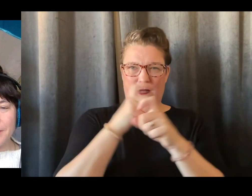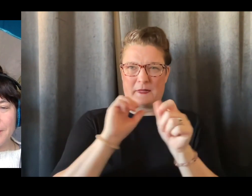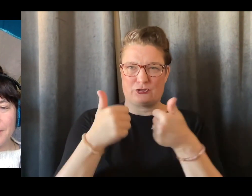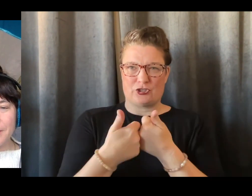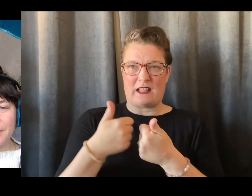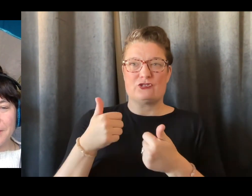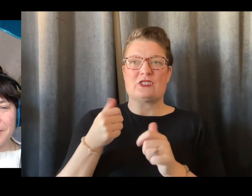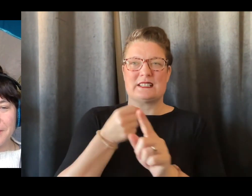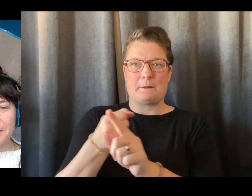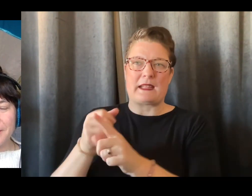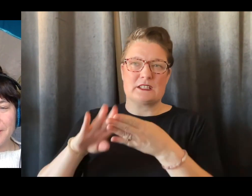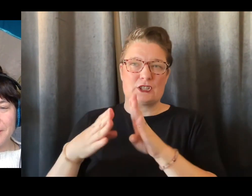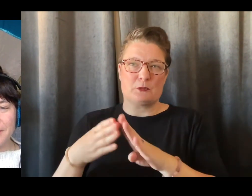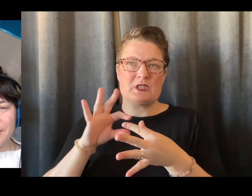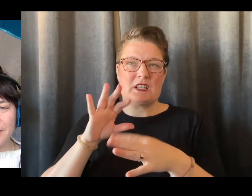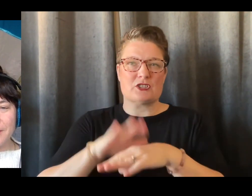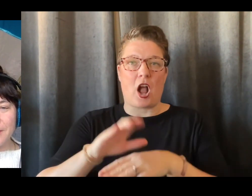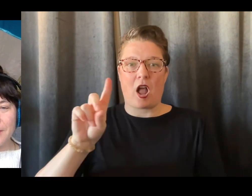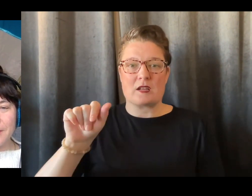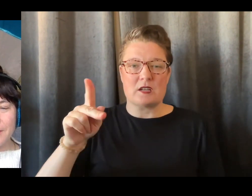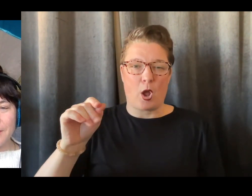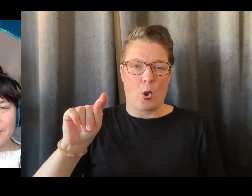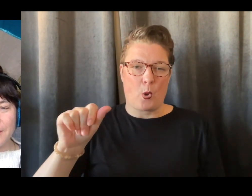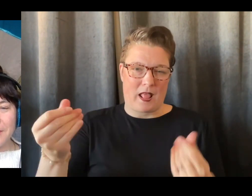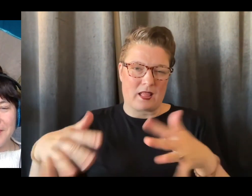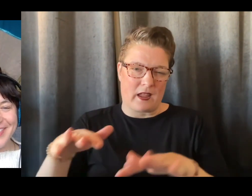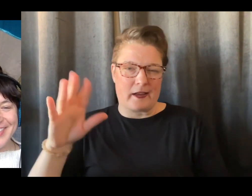Singing with groups and smashing white supremacy /patriarchy are her happy places.